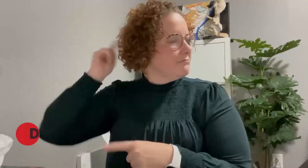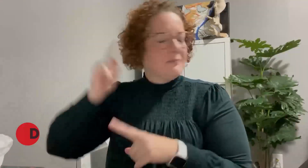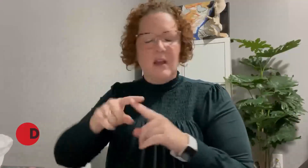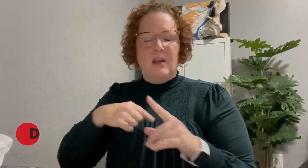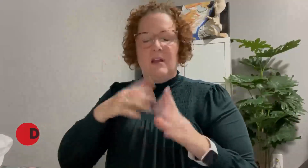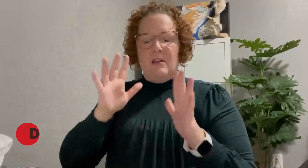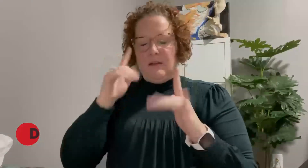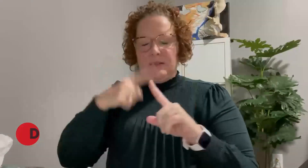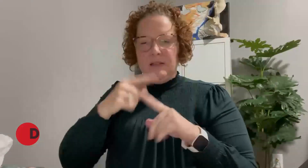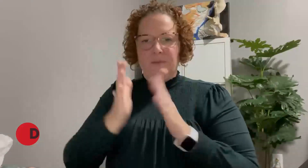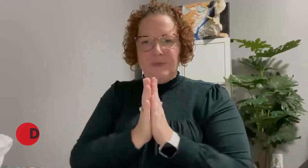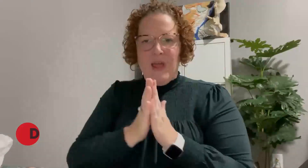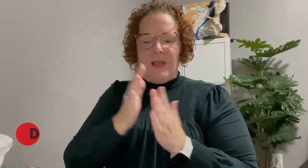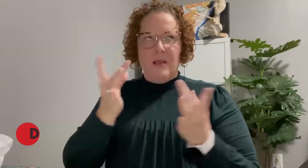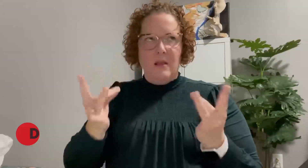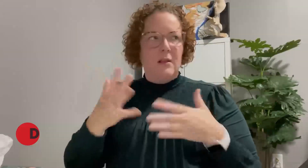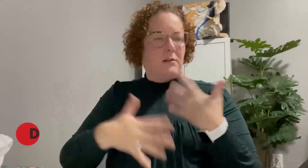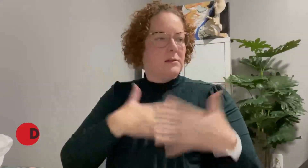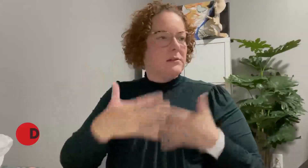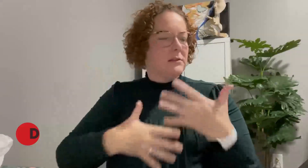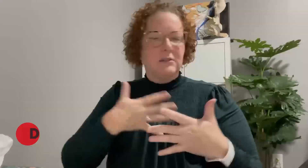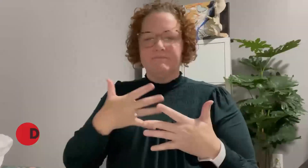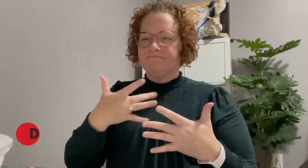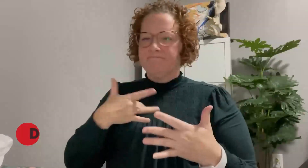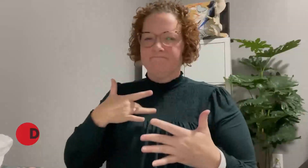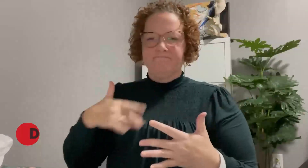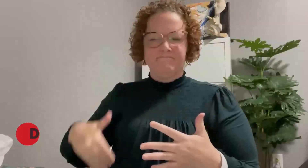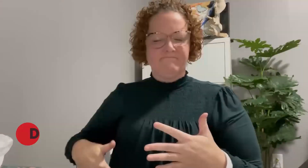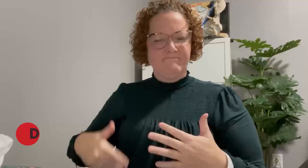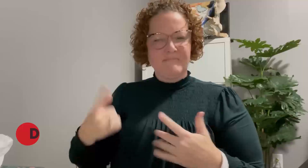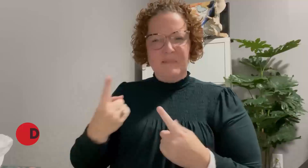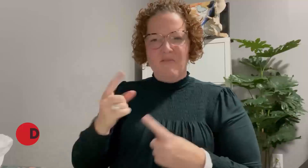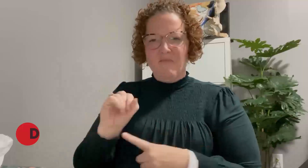I tried to stay positive through mediation and prayers, but my gut was telling me that something was off.